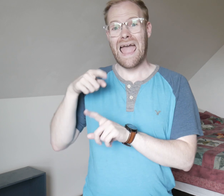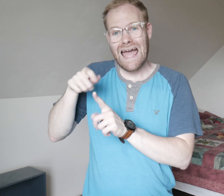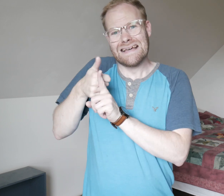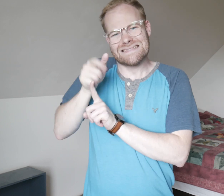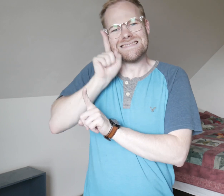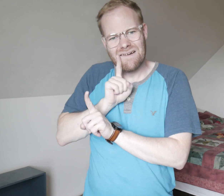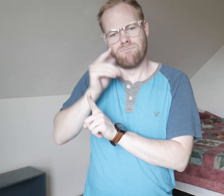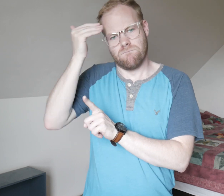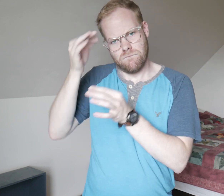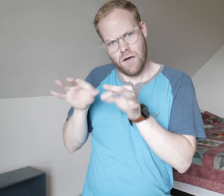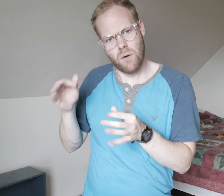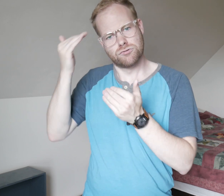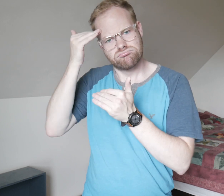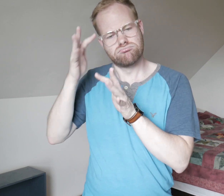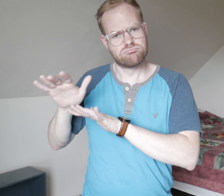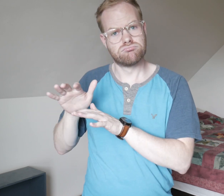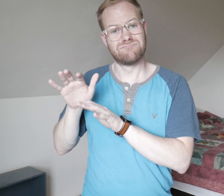And they're deaf, know the language, and so on.